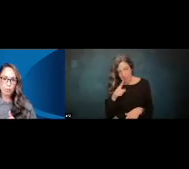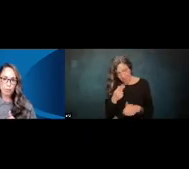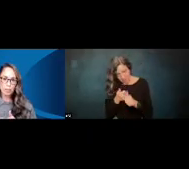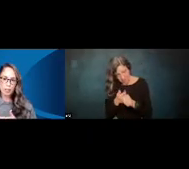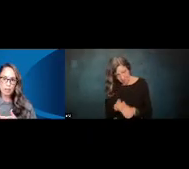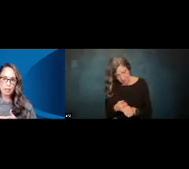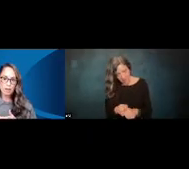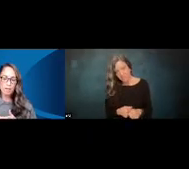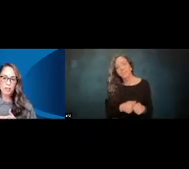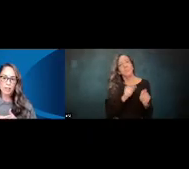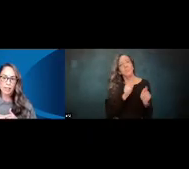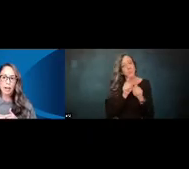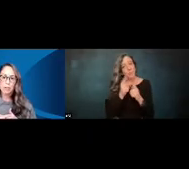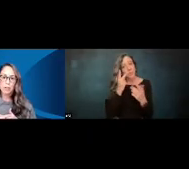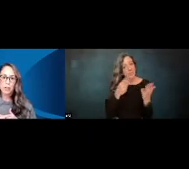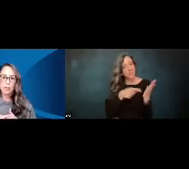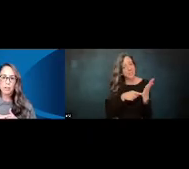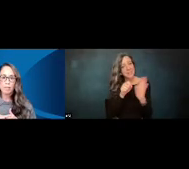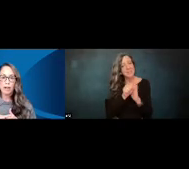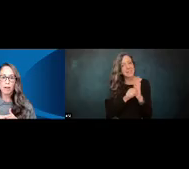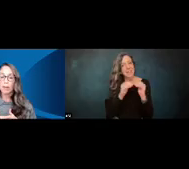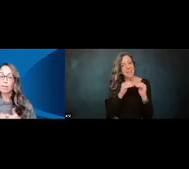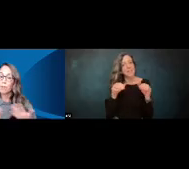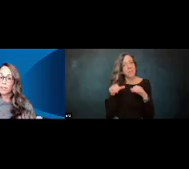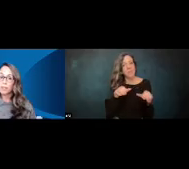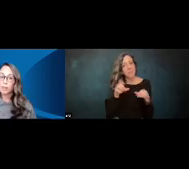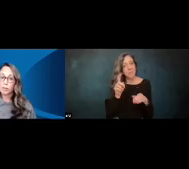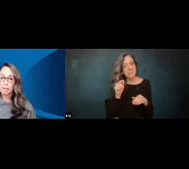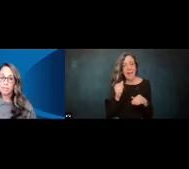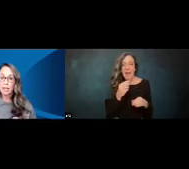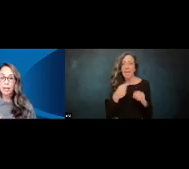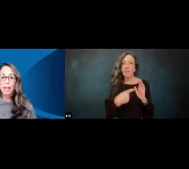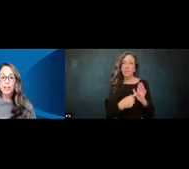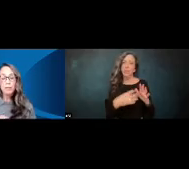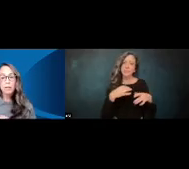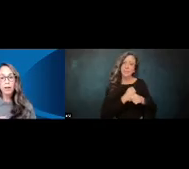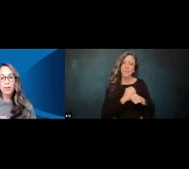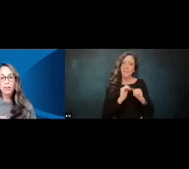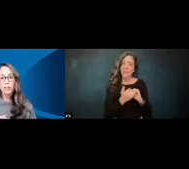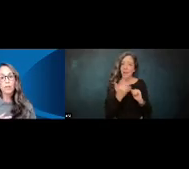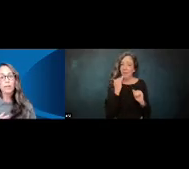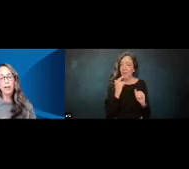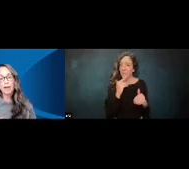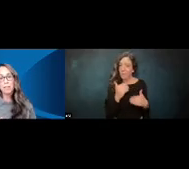level performance data, offering a snapshot of how California is doing and showing progress over